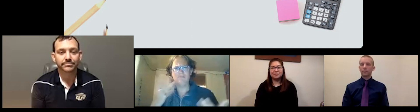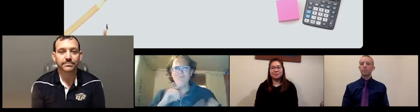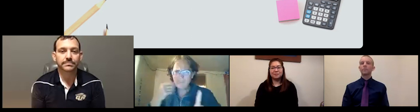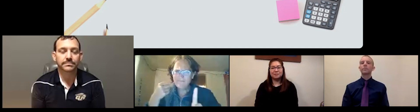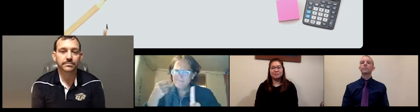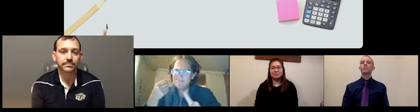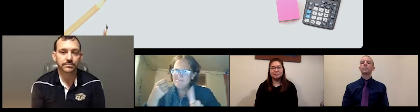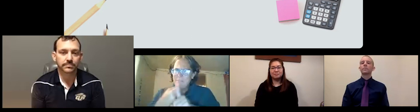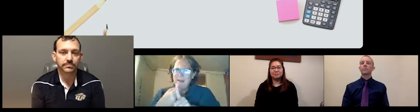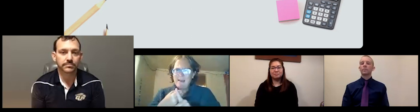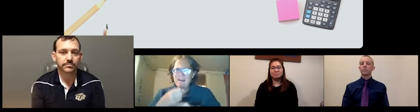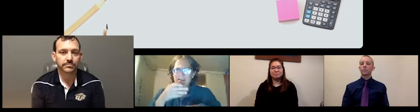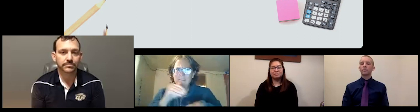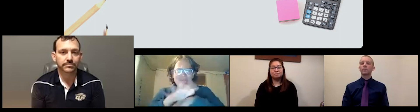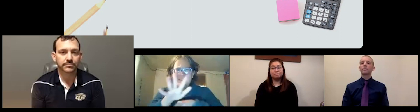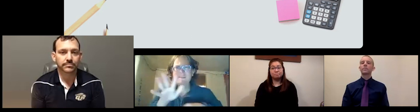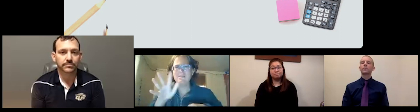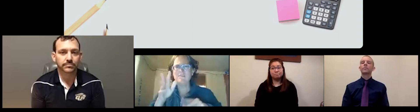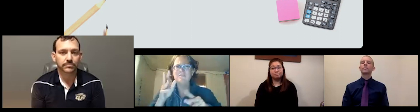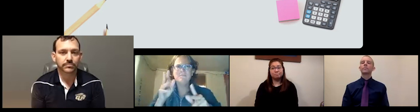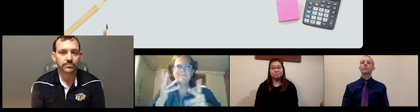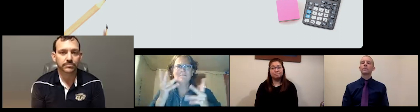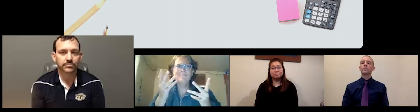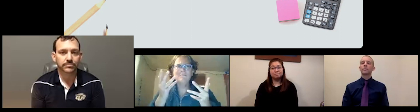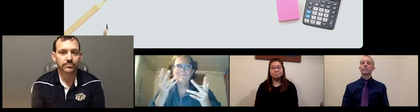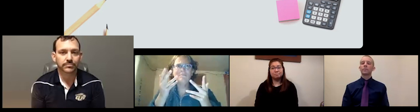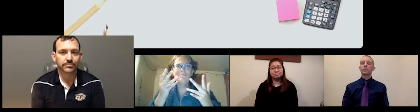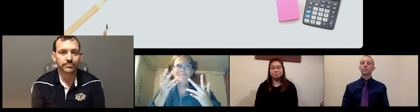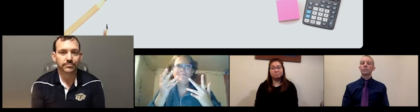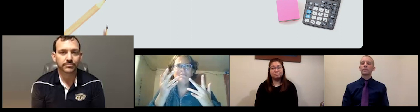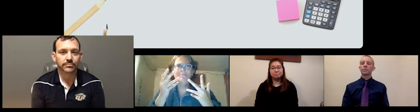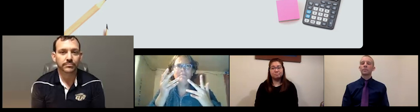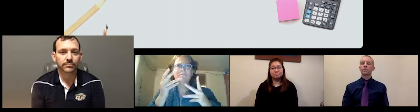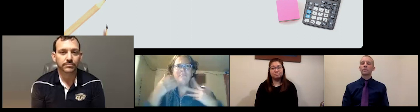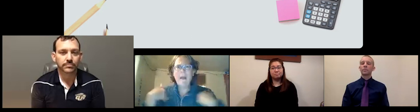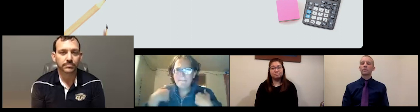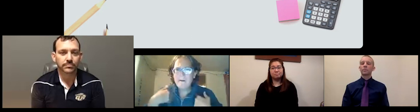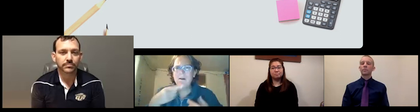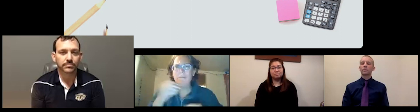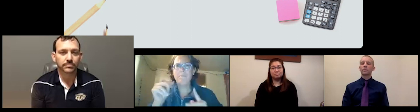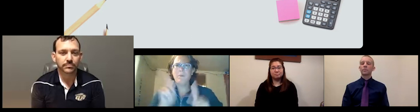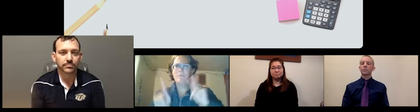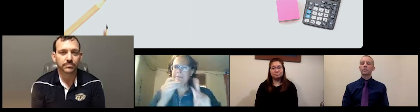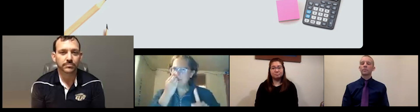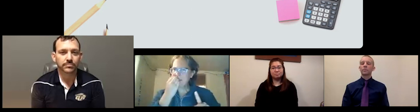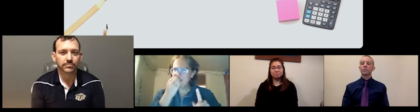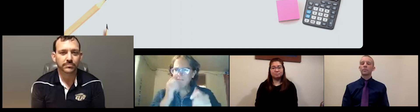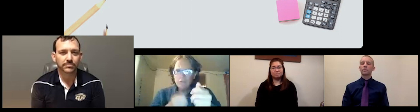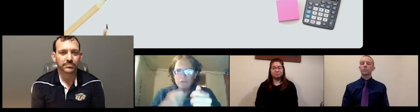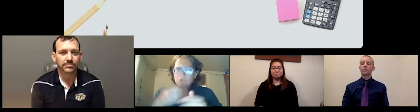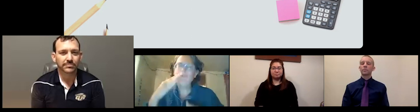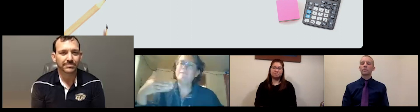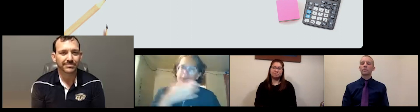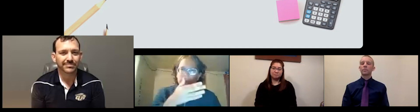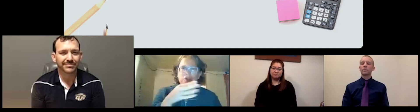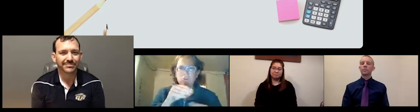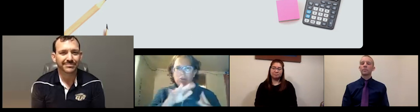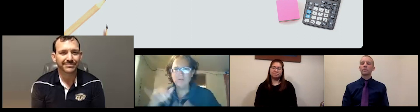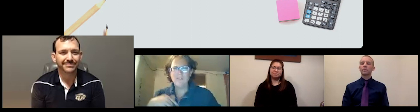It really impacted and affected animals and people’s ability to eat fish.